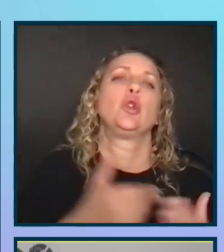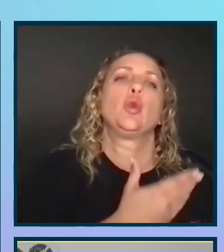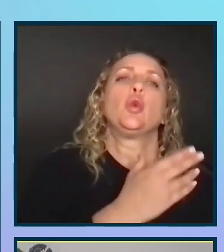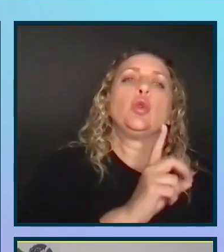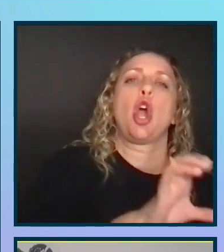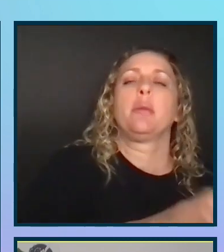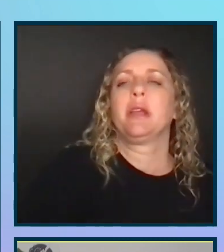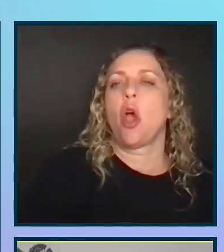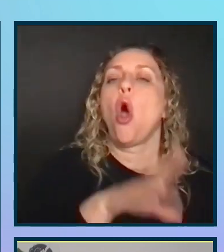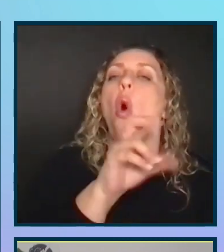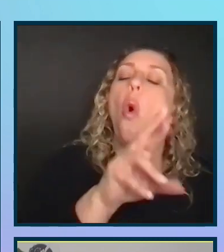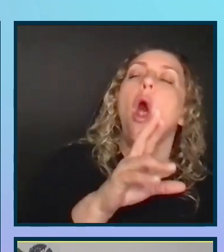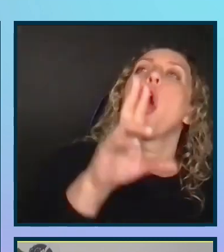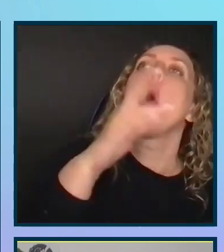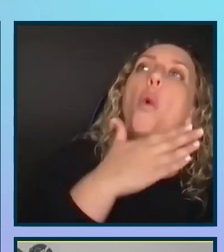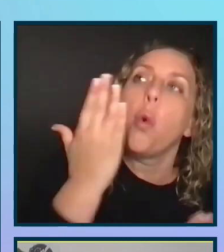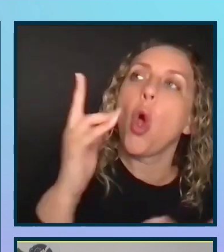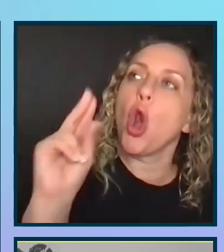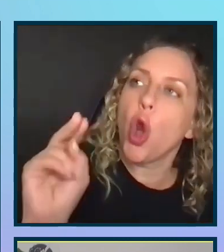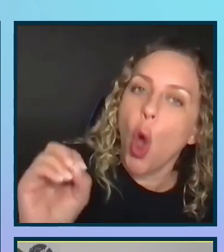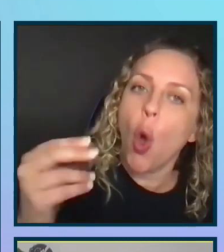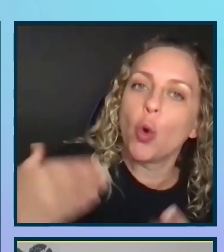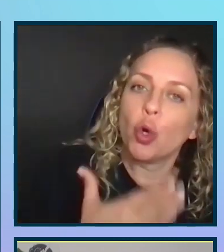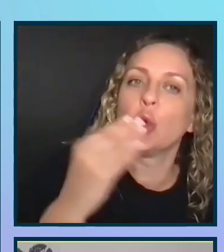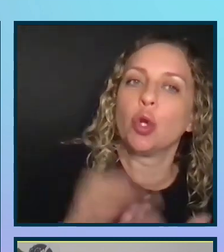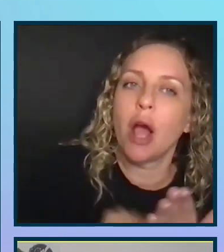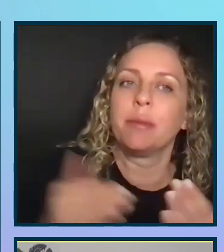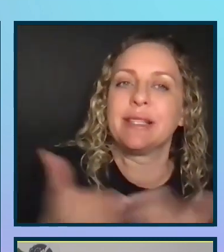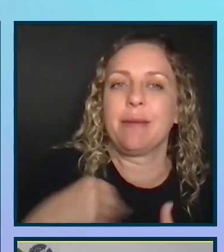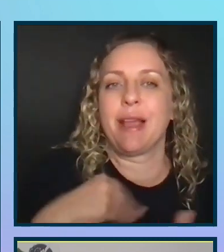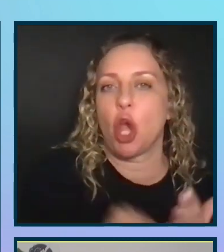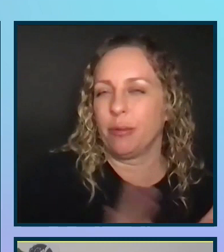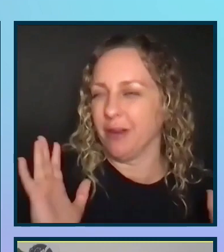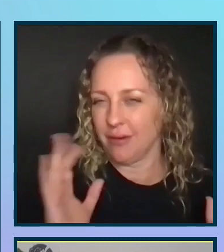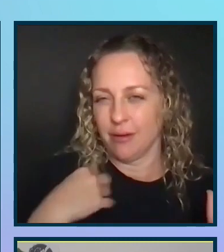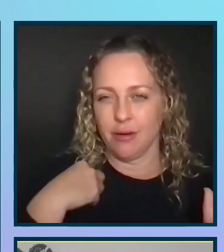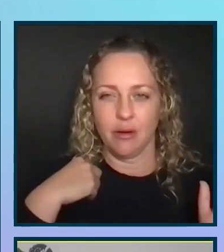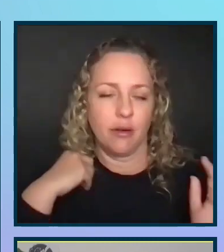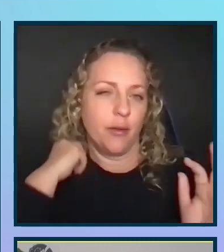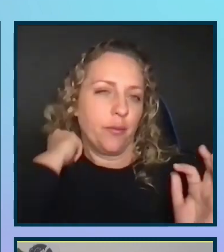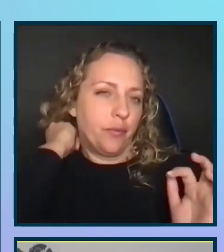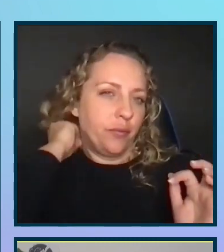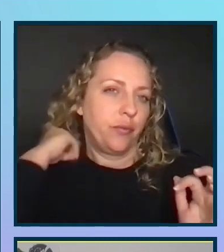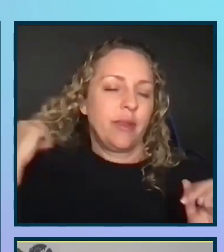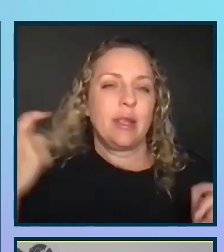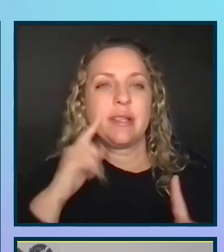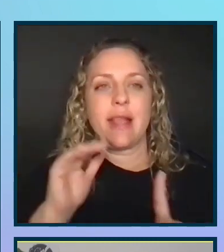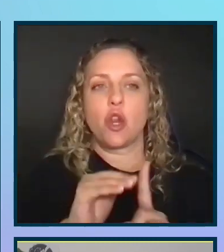no new documents or no new documents in my documents. If now the little notification bar says five,